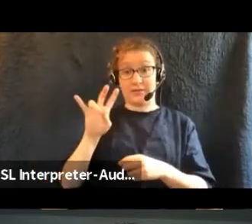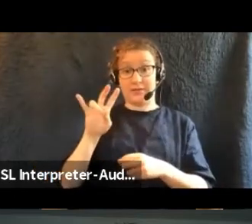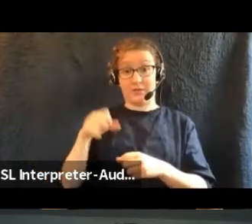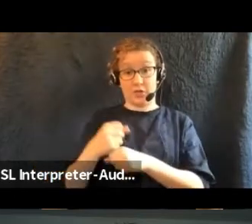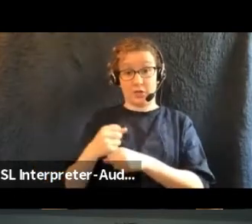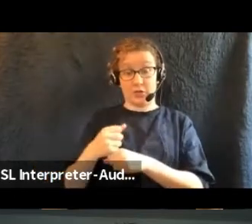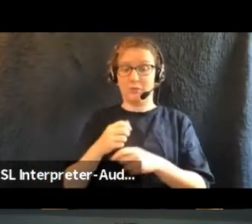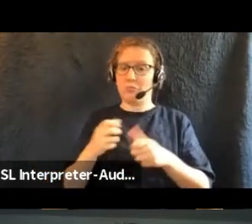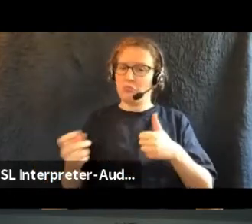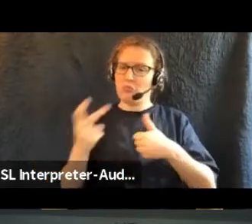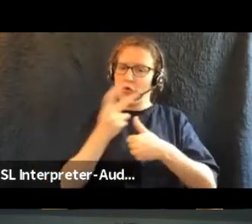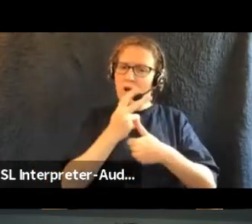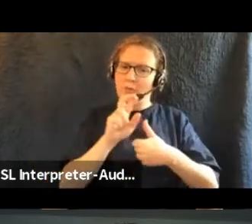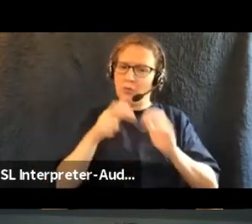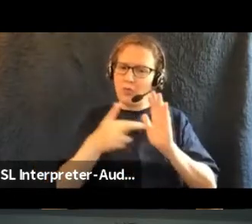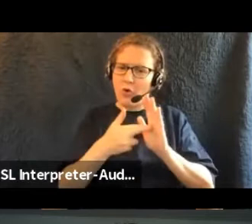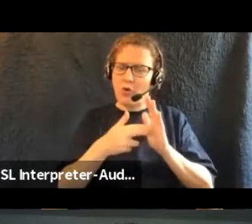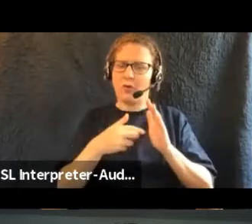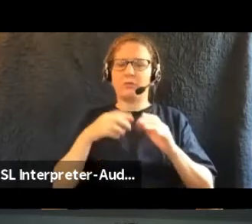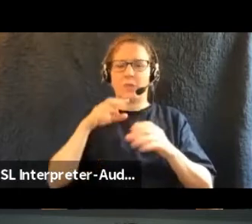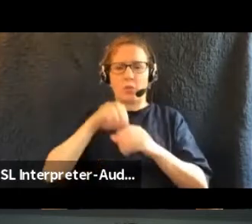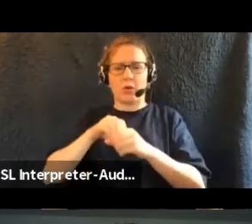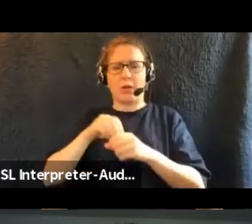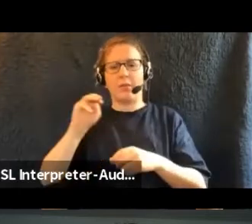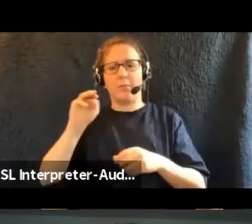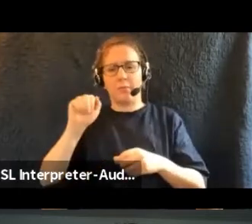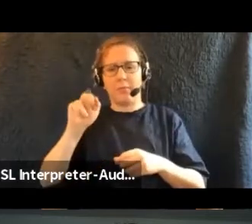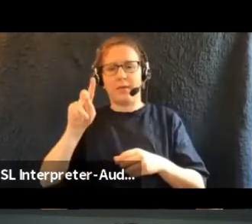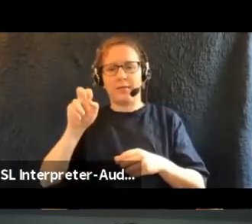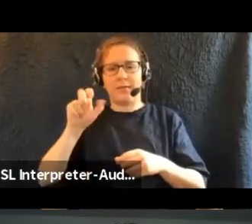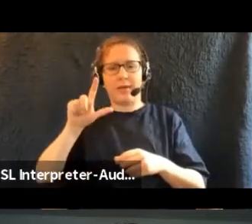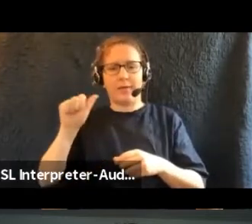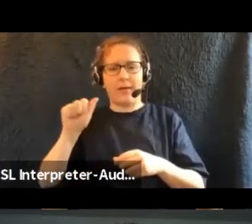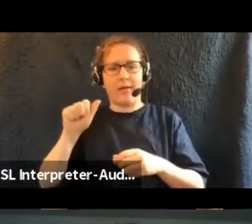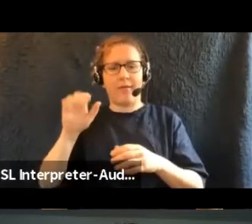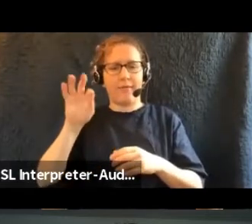Fellowship for Young African Leaders. Next slide, please.